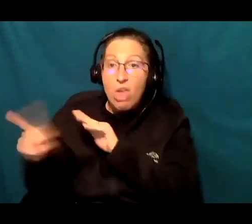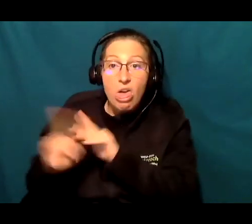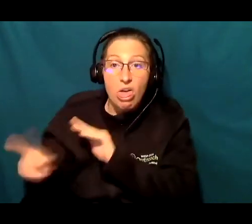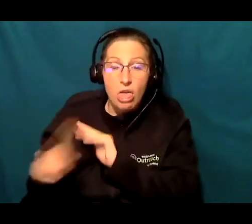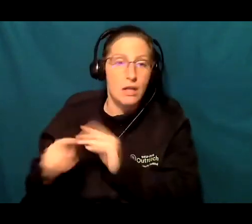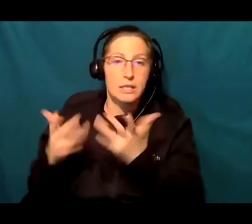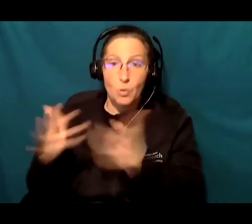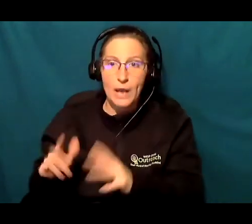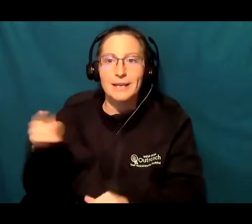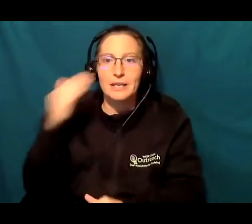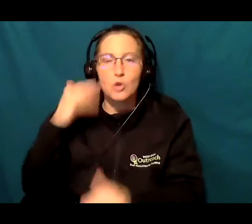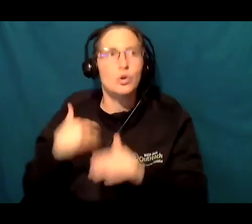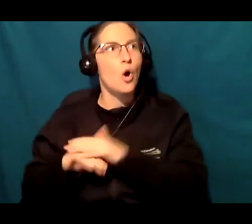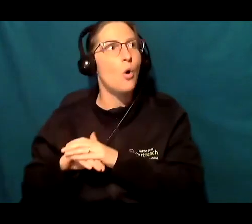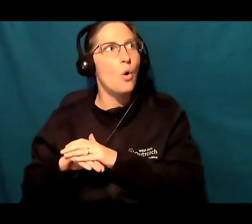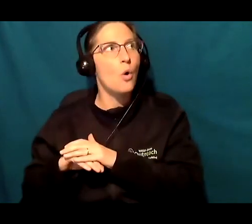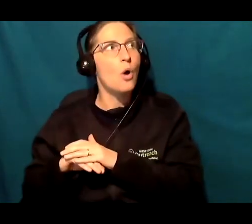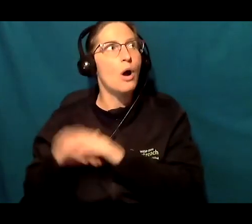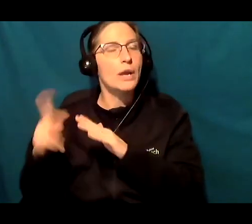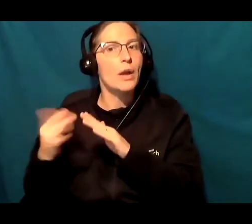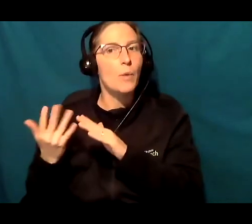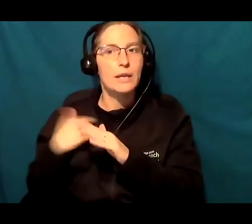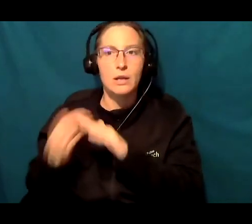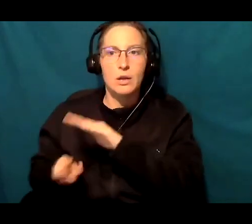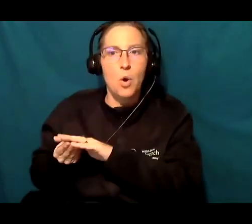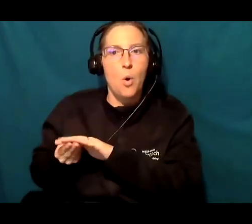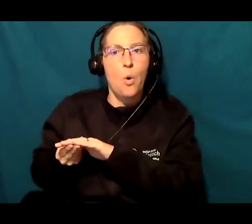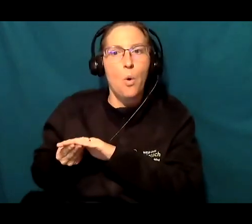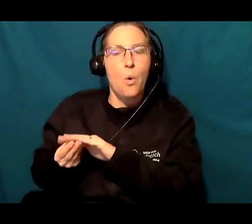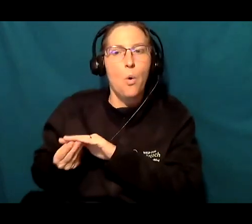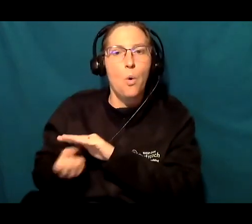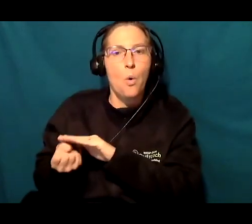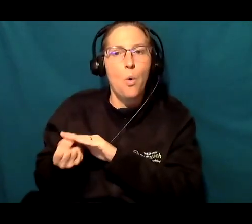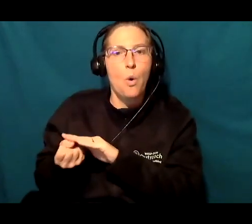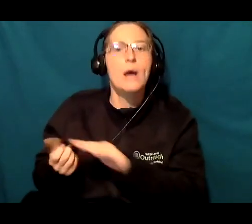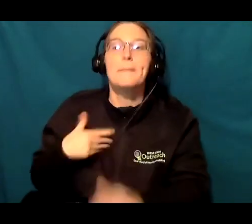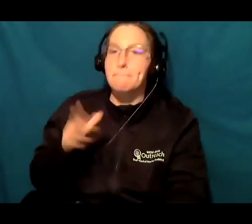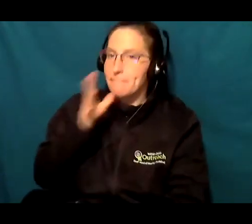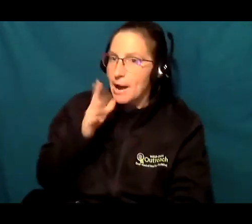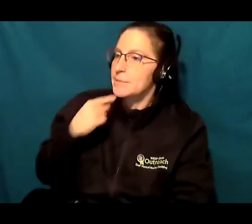he knows to wait. And he holds the card and his mom is telling him that Hailey's talking,